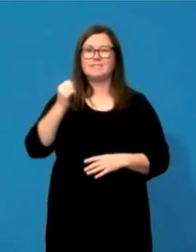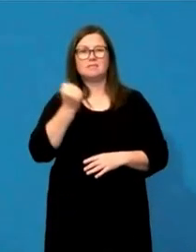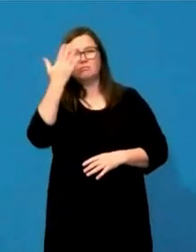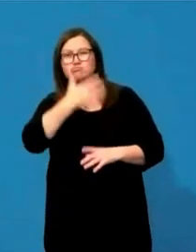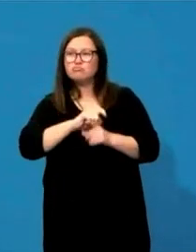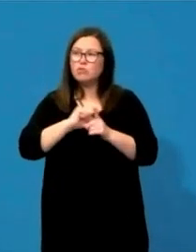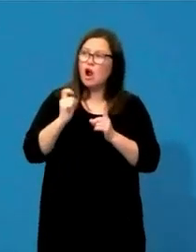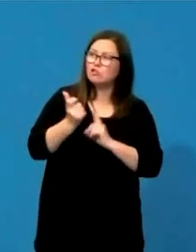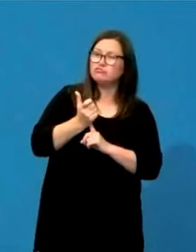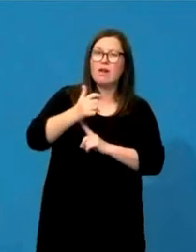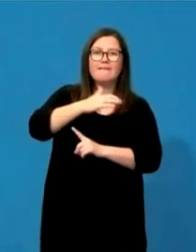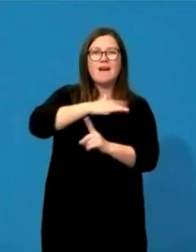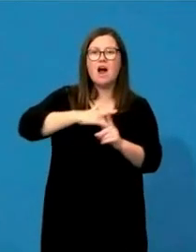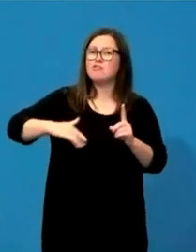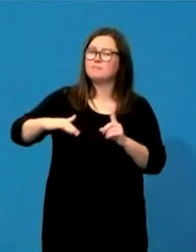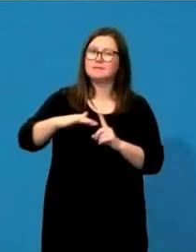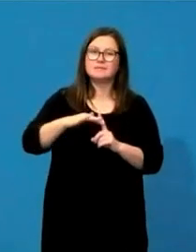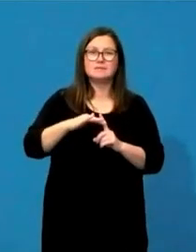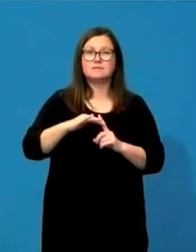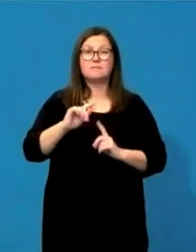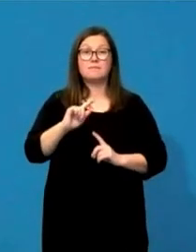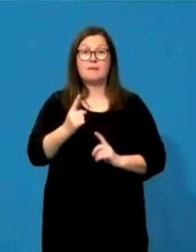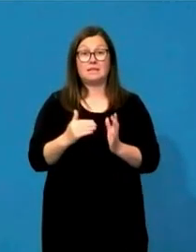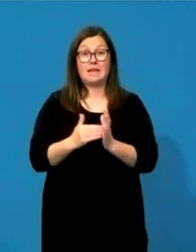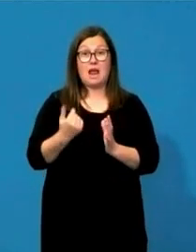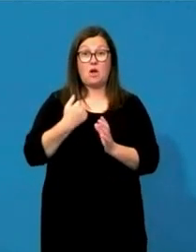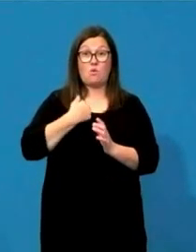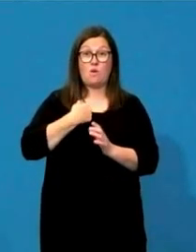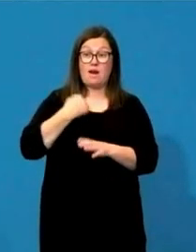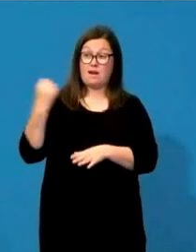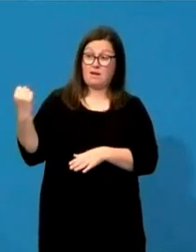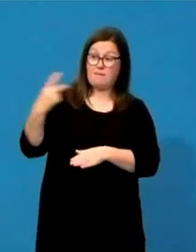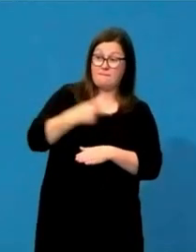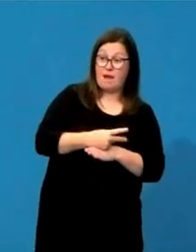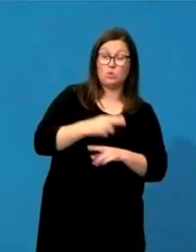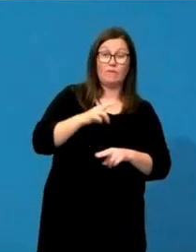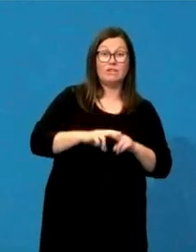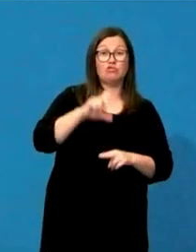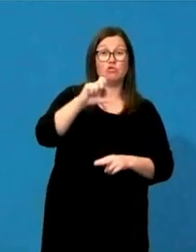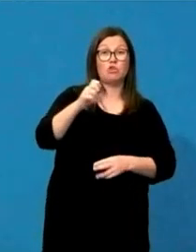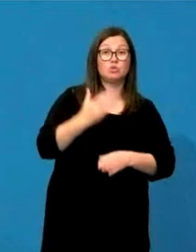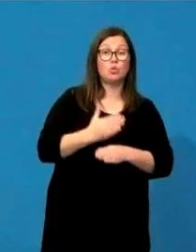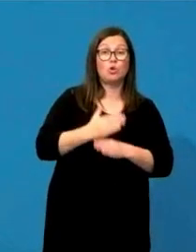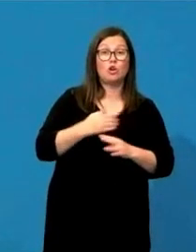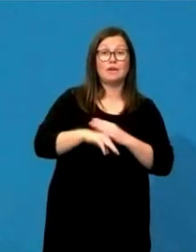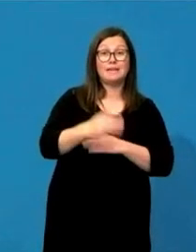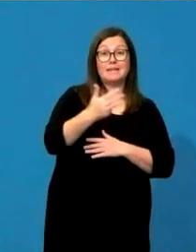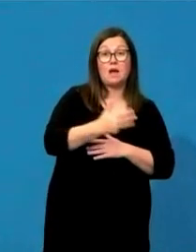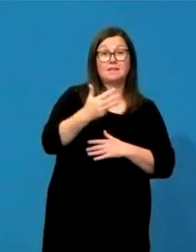coming back to work and live in Fitzroy Crossing in '94 has immersed me back into my